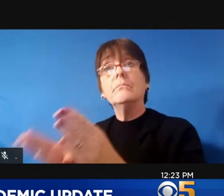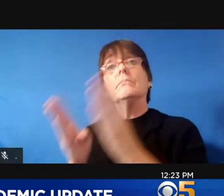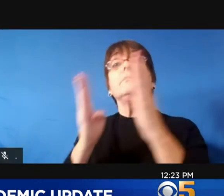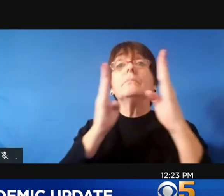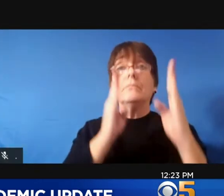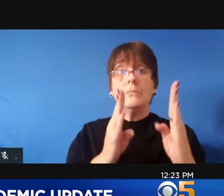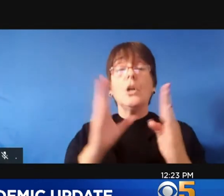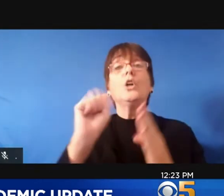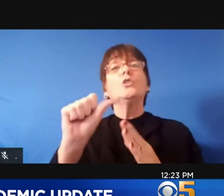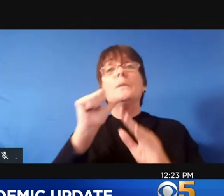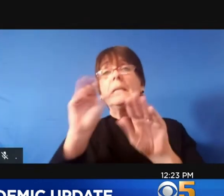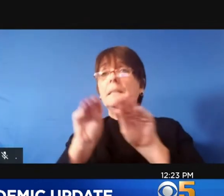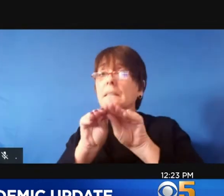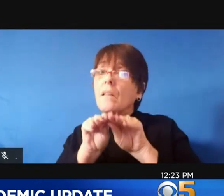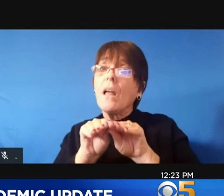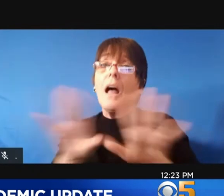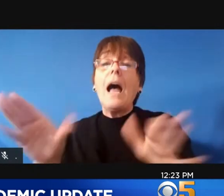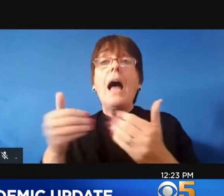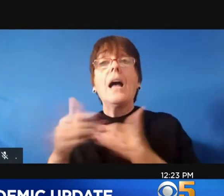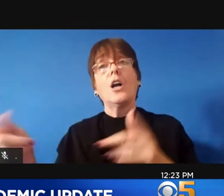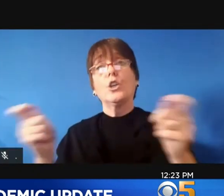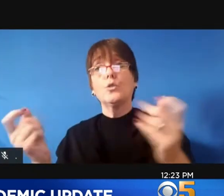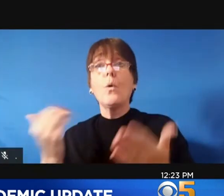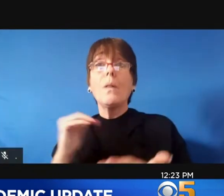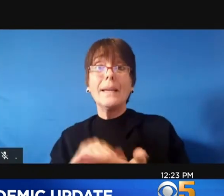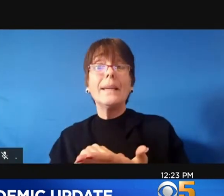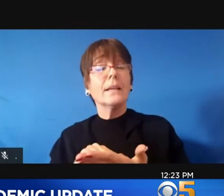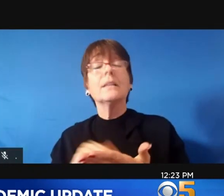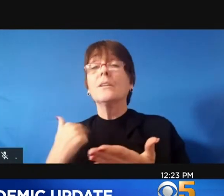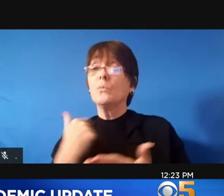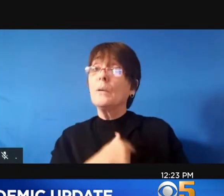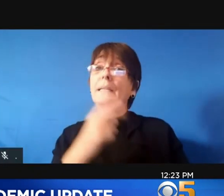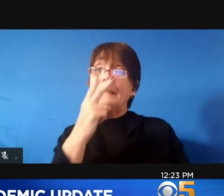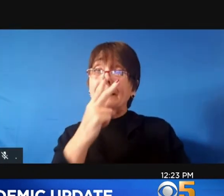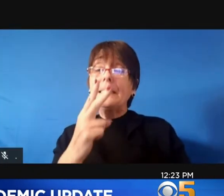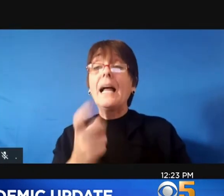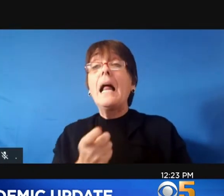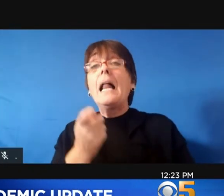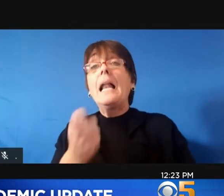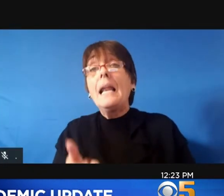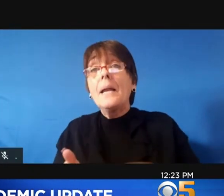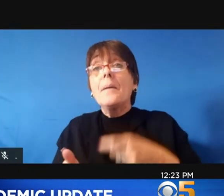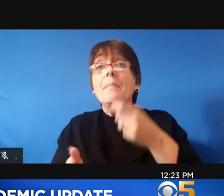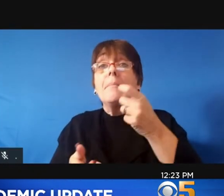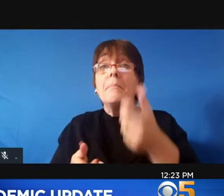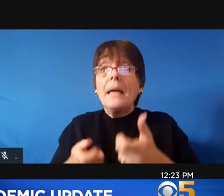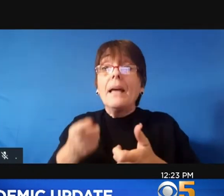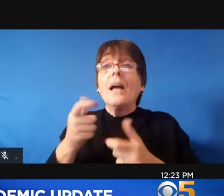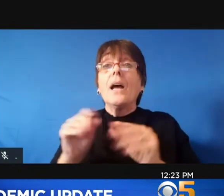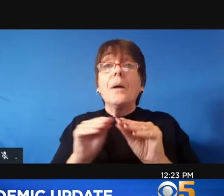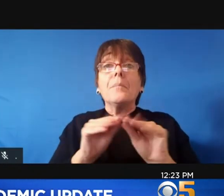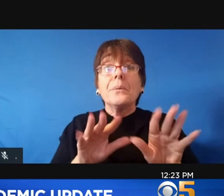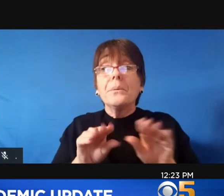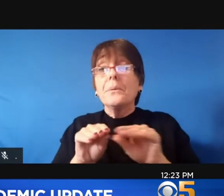COUNTIES TO MAKE SURE THAT WE DO NOT MISS A BEAT. AND IF THE COUNTY HAS TO GO INTO A MORE RESTRICTIVE TIER, WE DO THAT IN A TIMELY WAY TO MAKE SURE TRANSMISSION DOES NOT